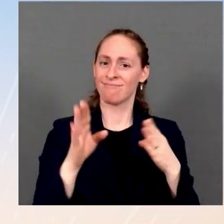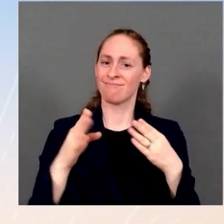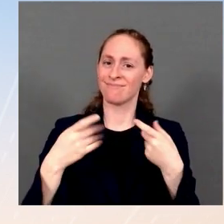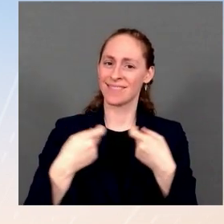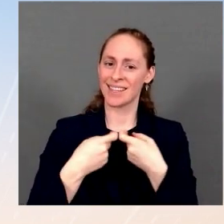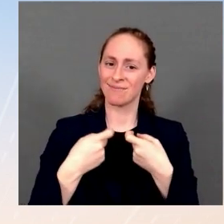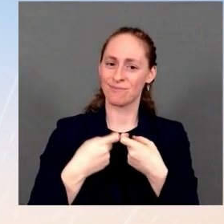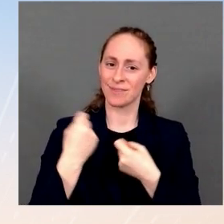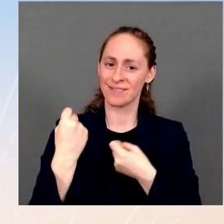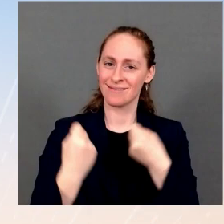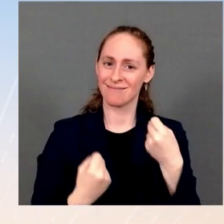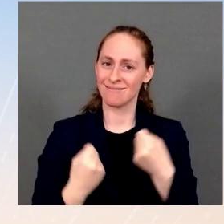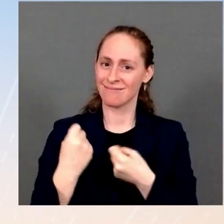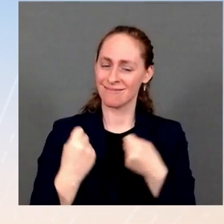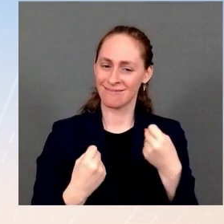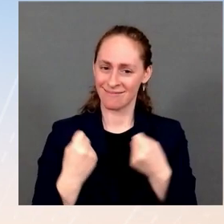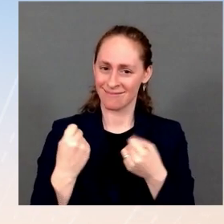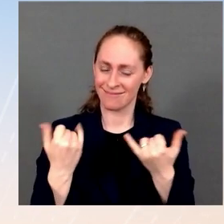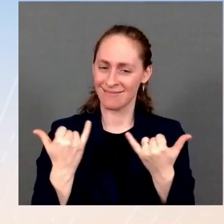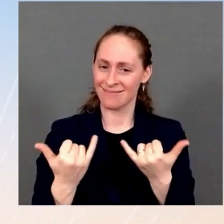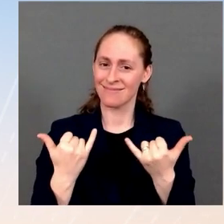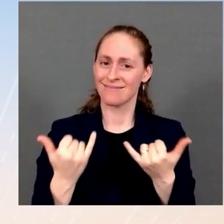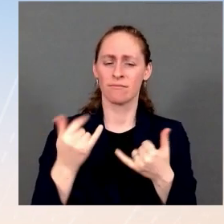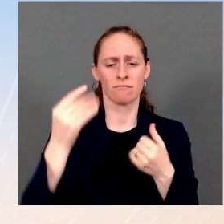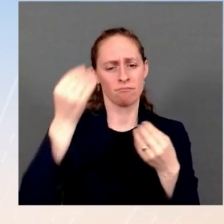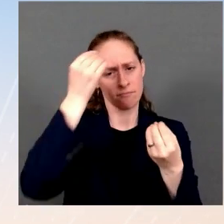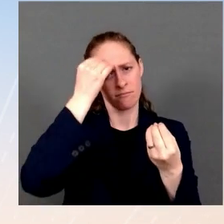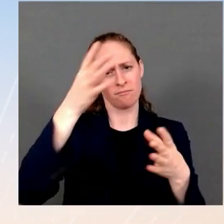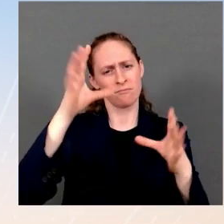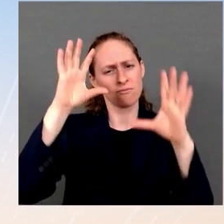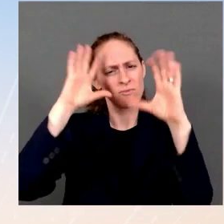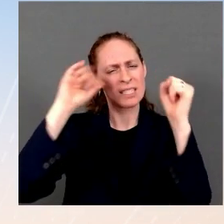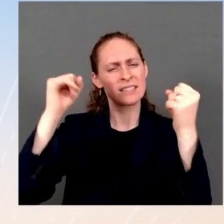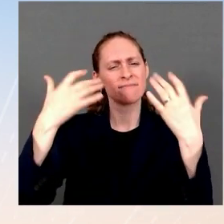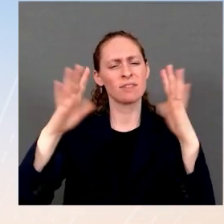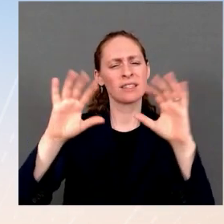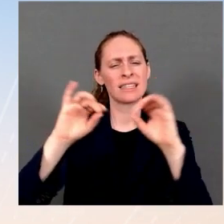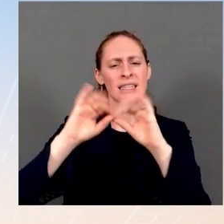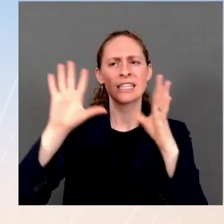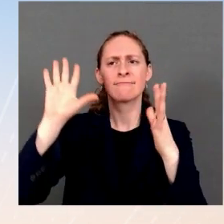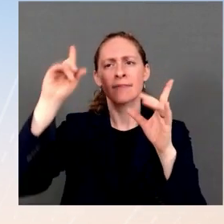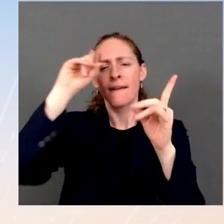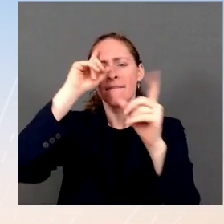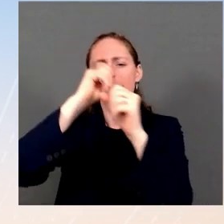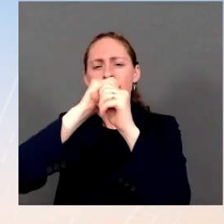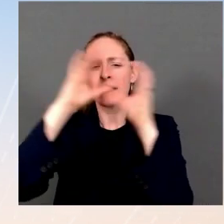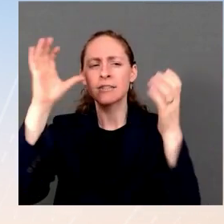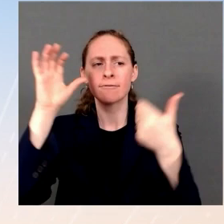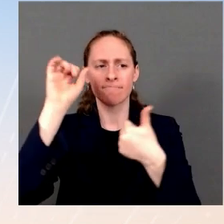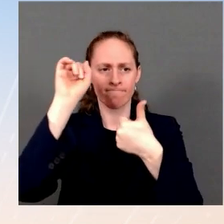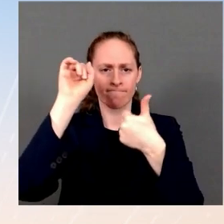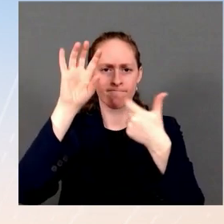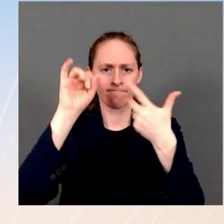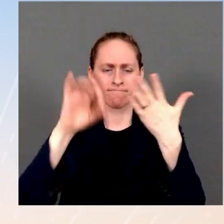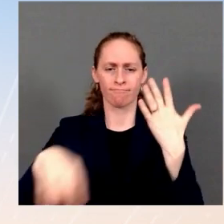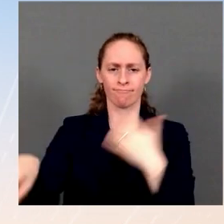I think is bringing folks to the table with resources and creativity. And one example of that creativity is the American Rescue Plan,